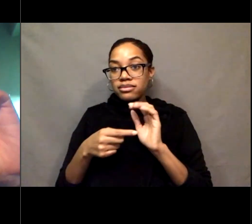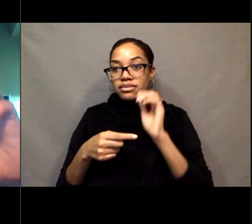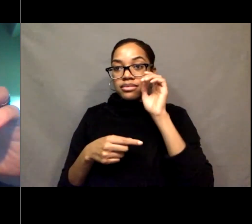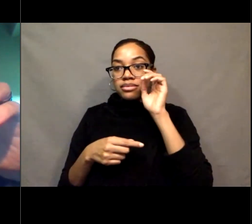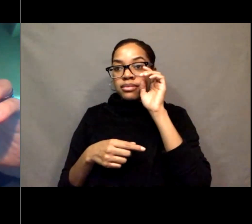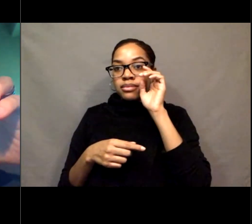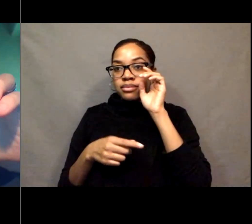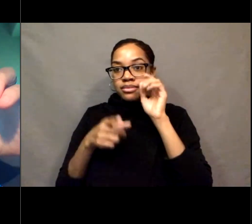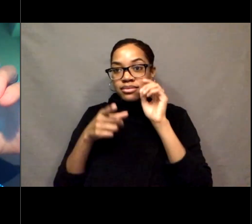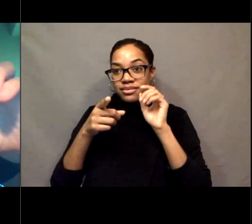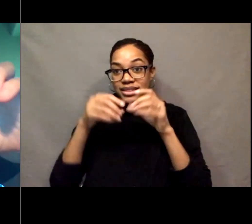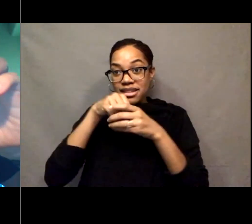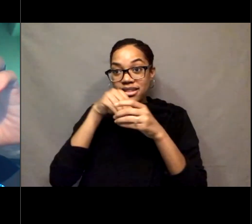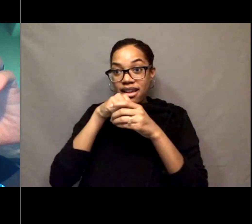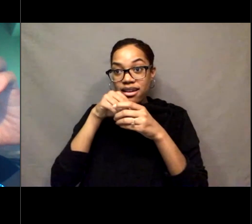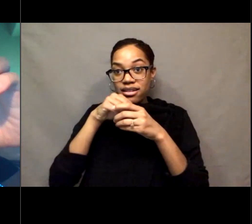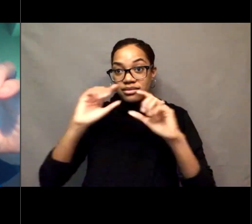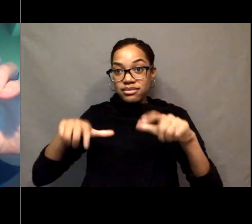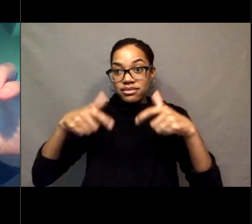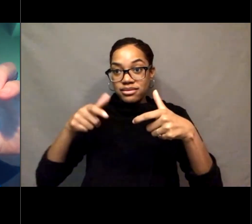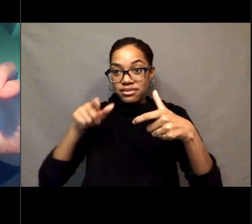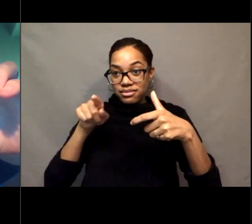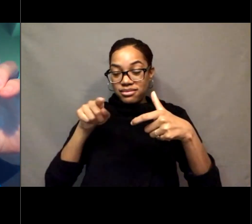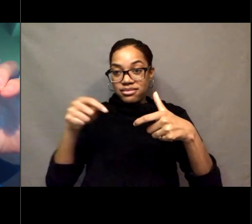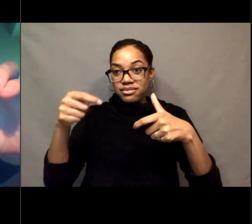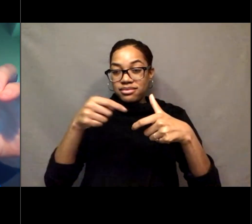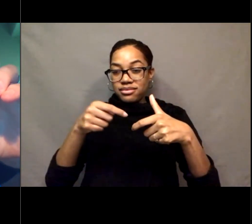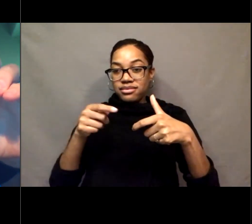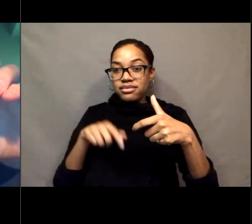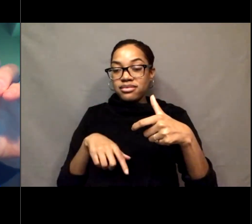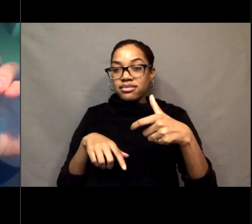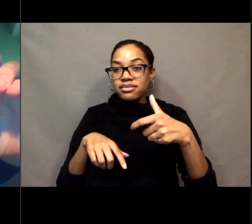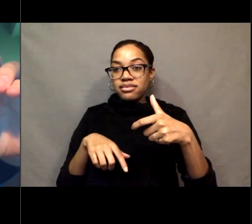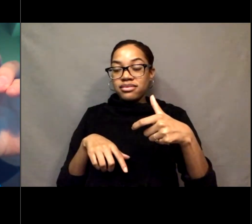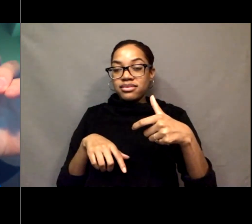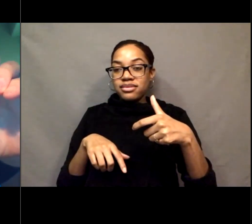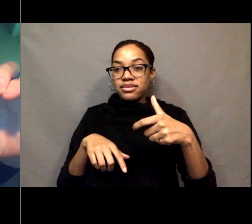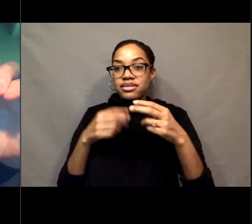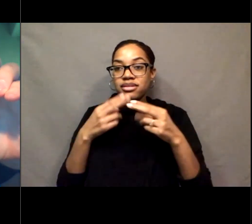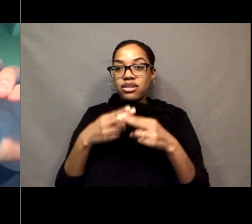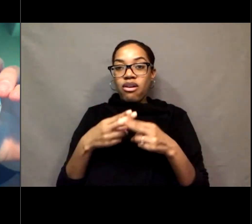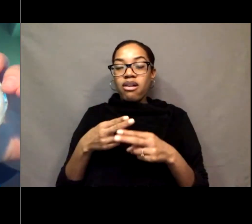is that the interior of the shell of abalone is called the mother of pearl